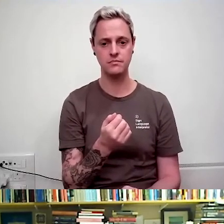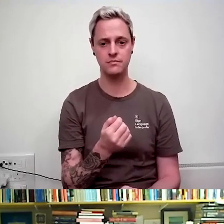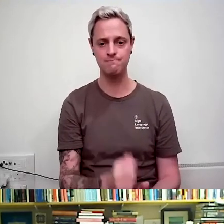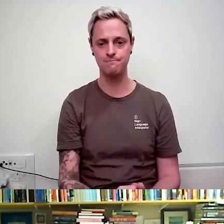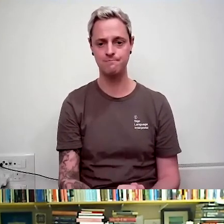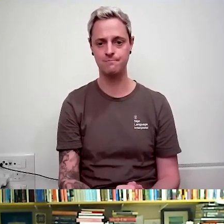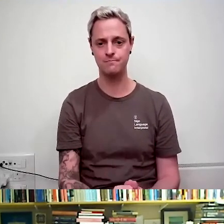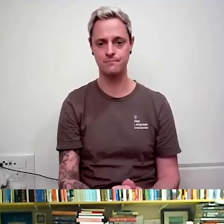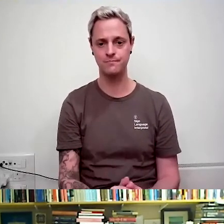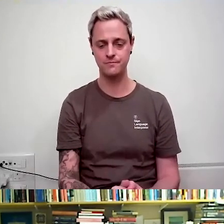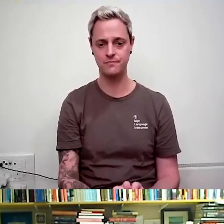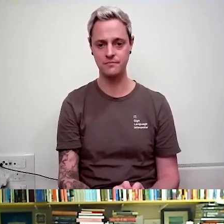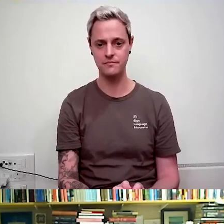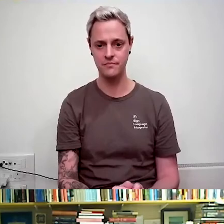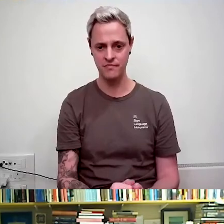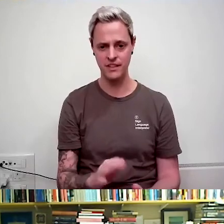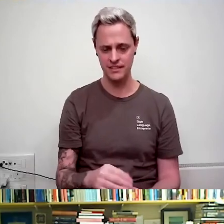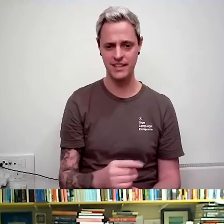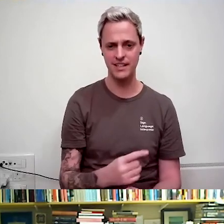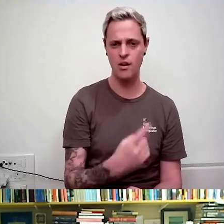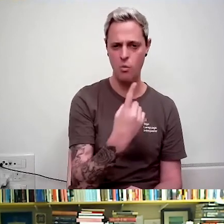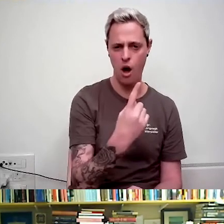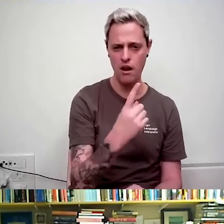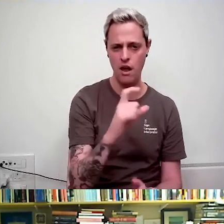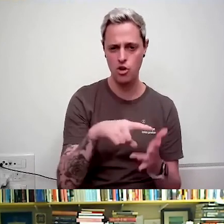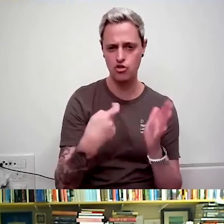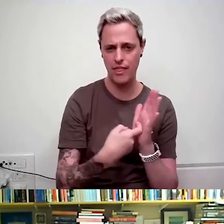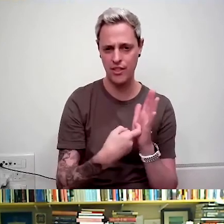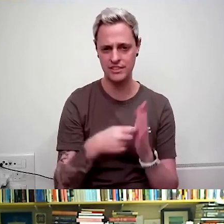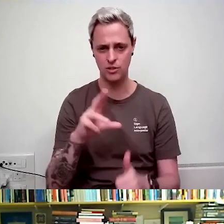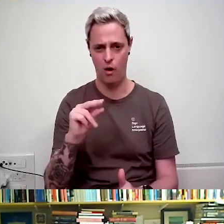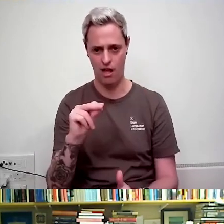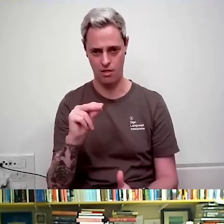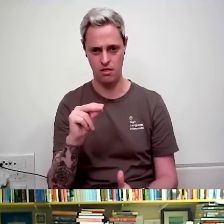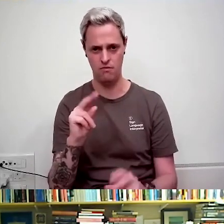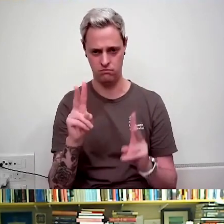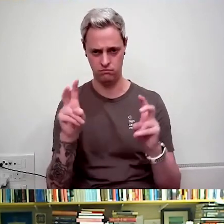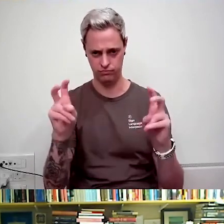You mentioned 1 Corinthians 12 how, in relation to Adam,